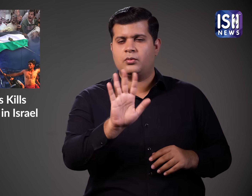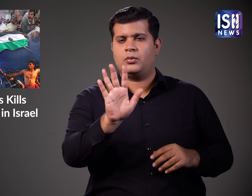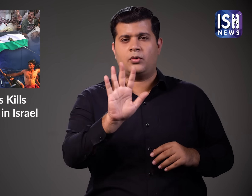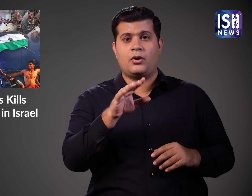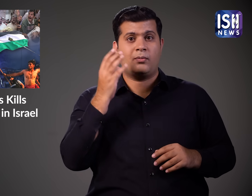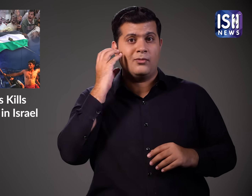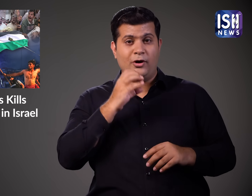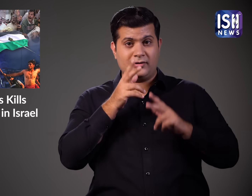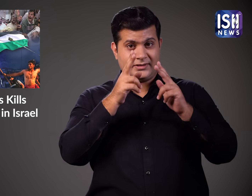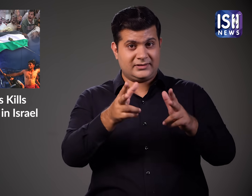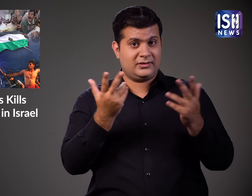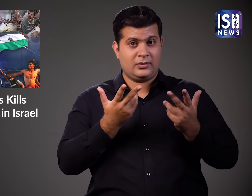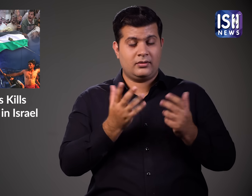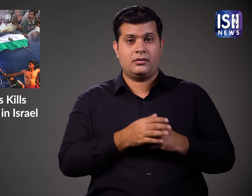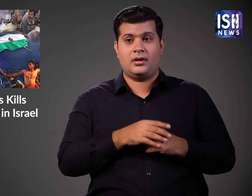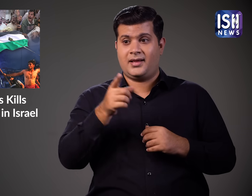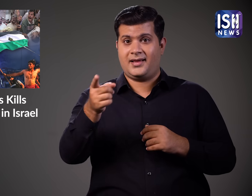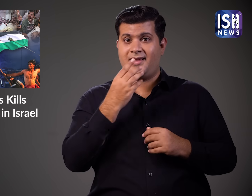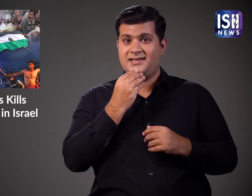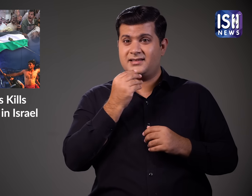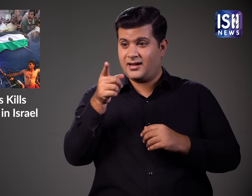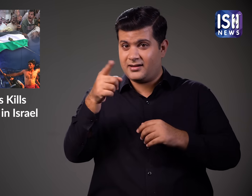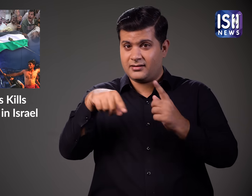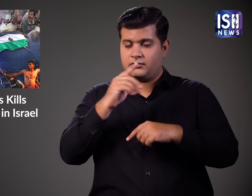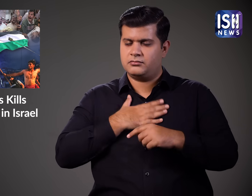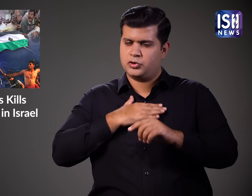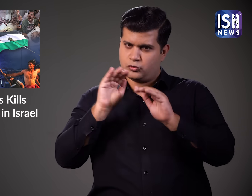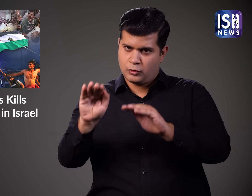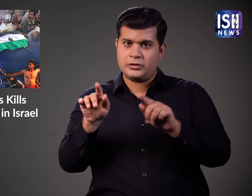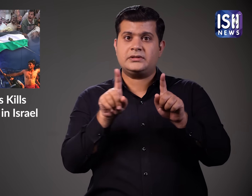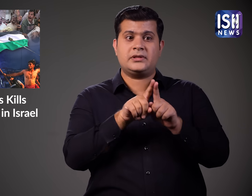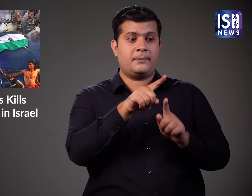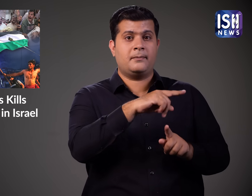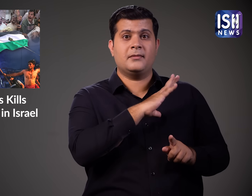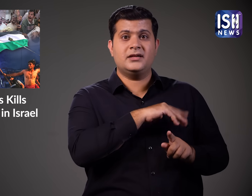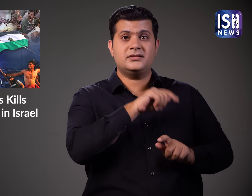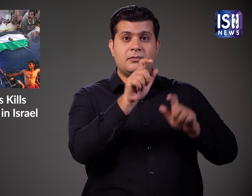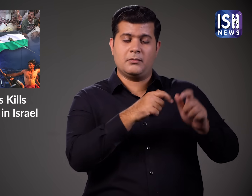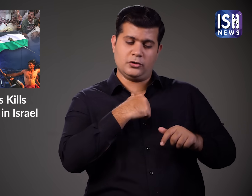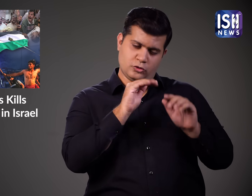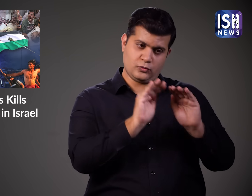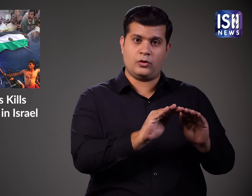PM Modi said that India stands by Israel and also supports Palestine,